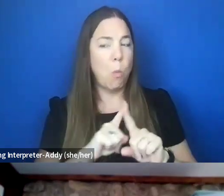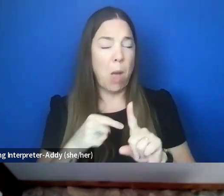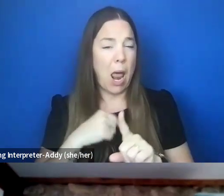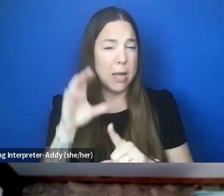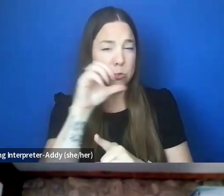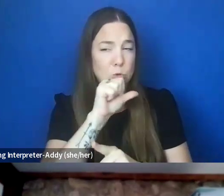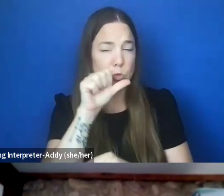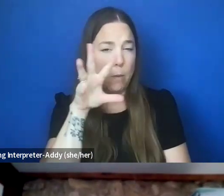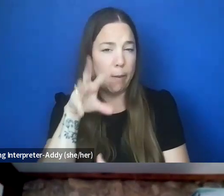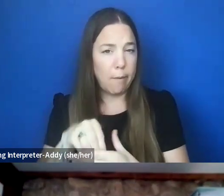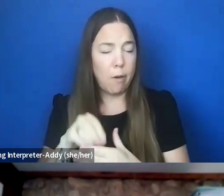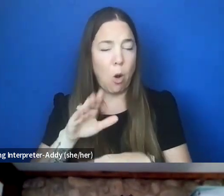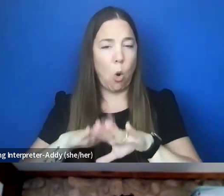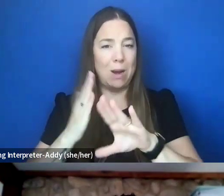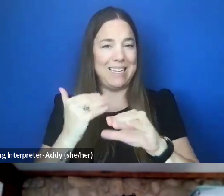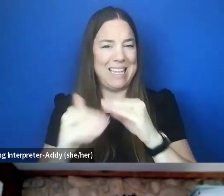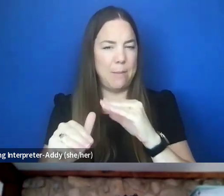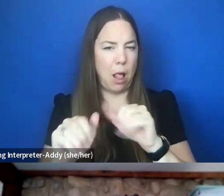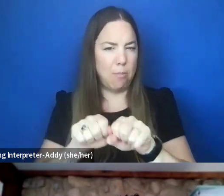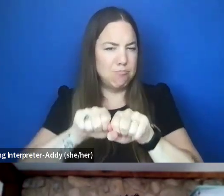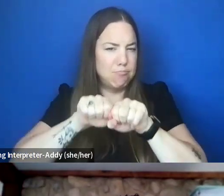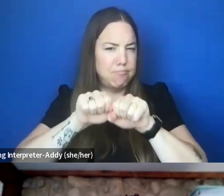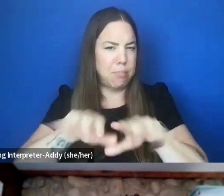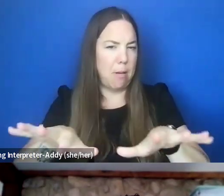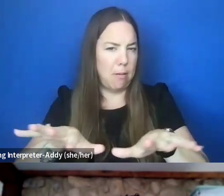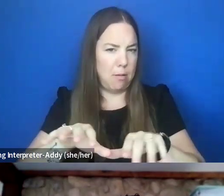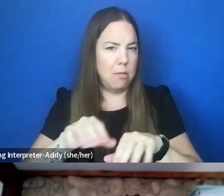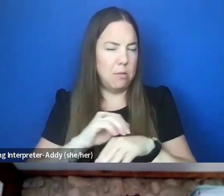Elissa w/ APRIL: And the email blasts that go out. Probably.